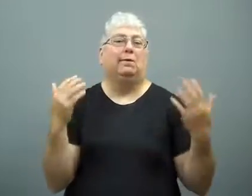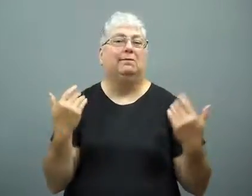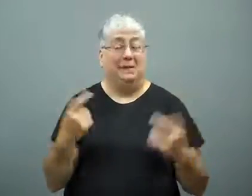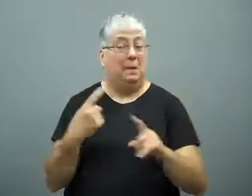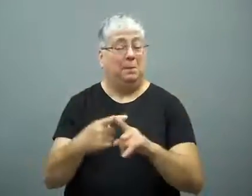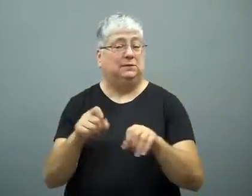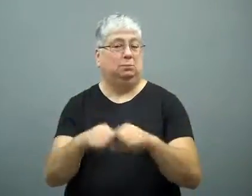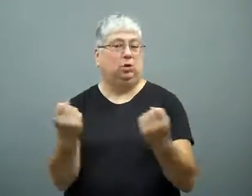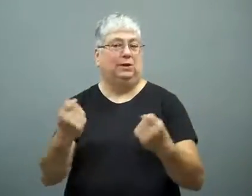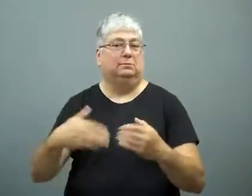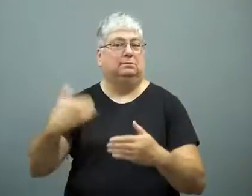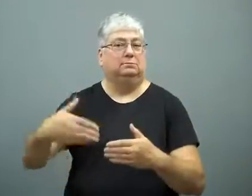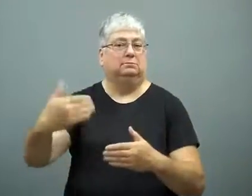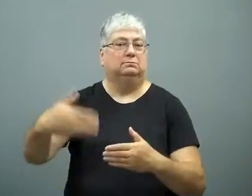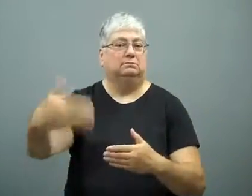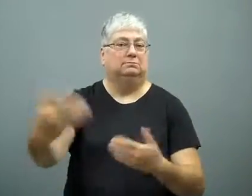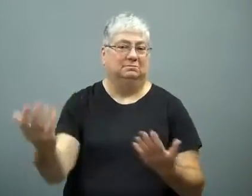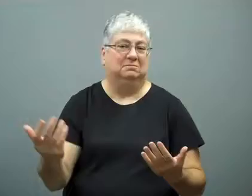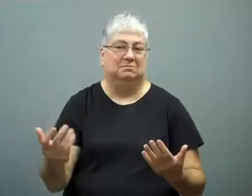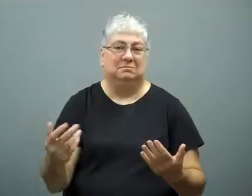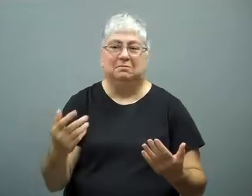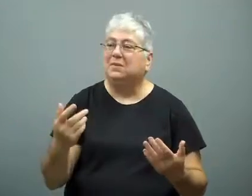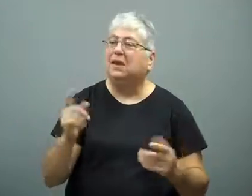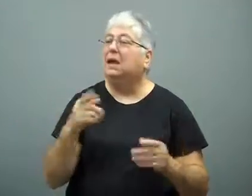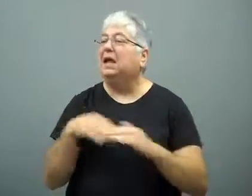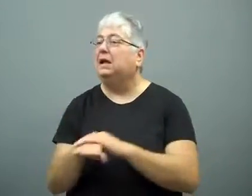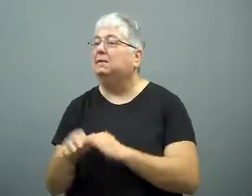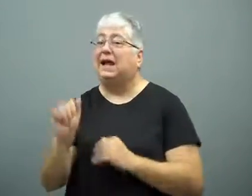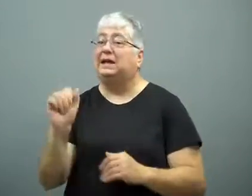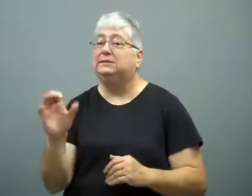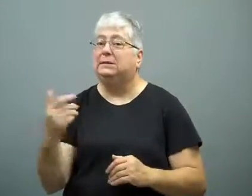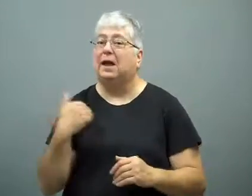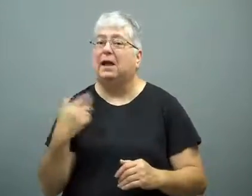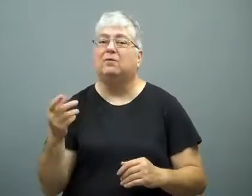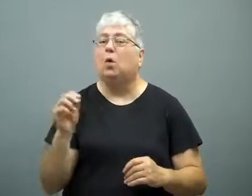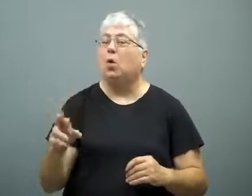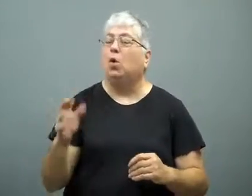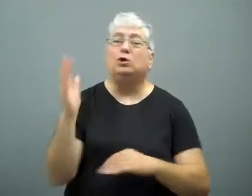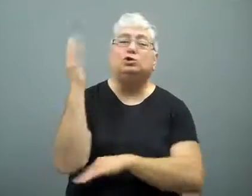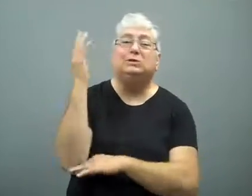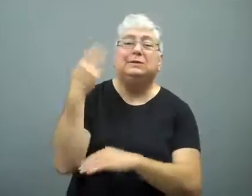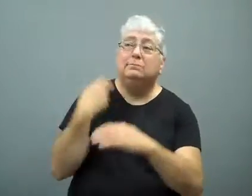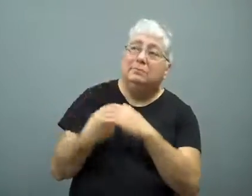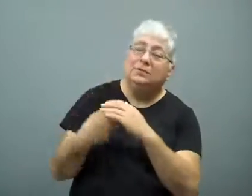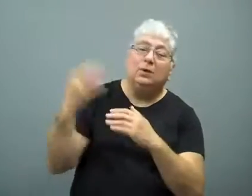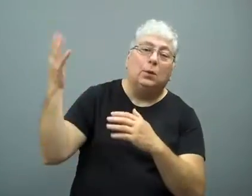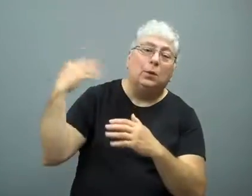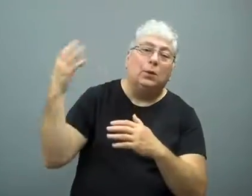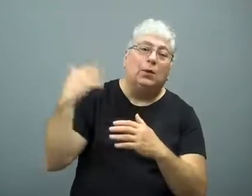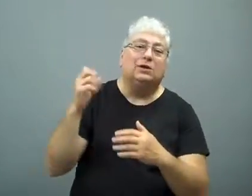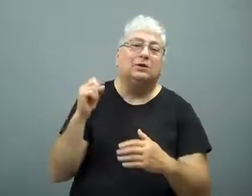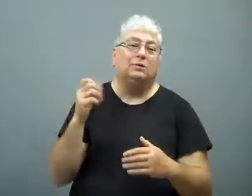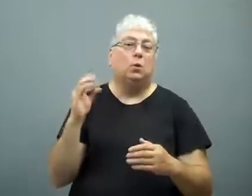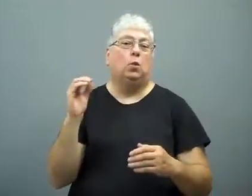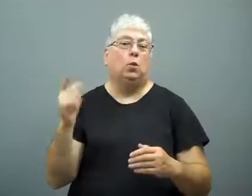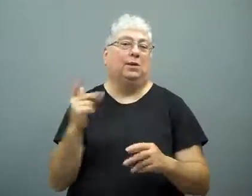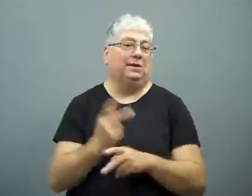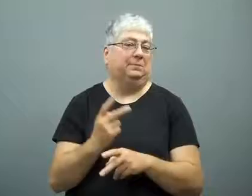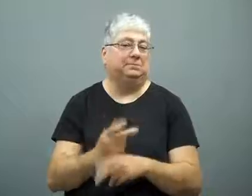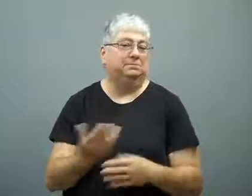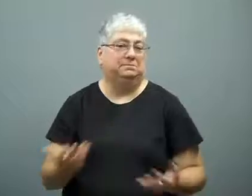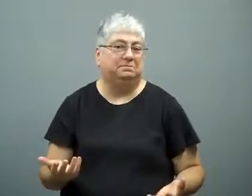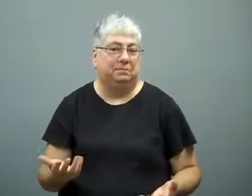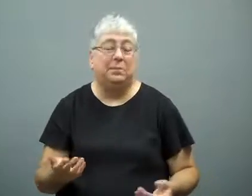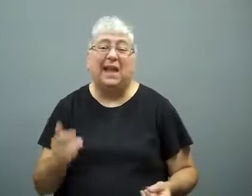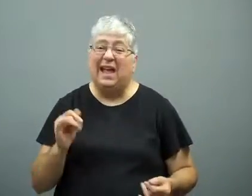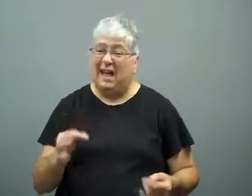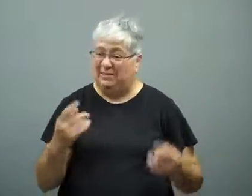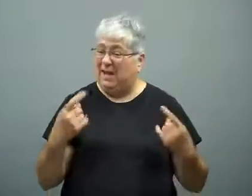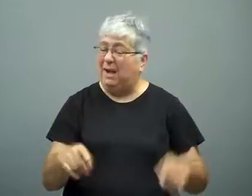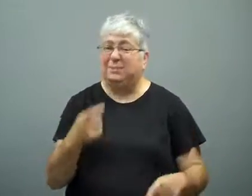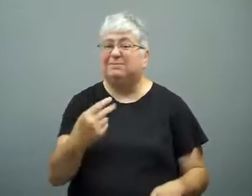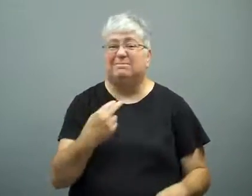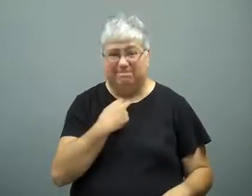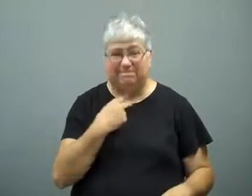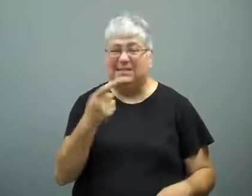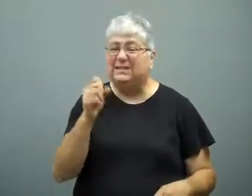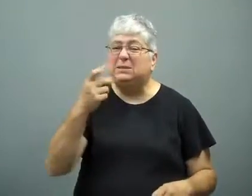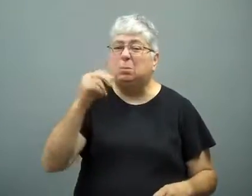Take frequent breaks as well. Find an air conditioned place or shade under a tree.